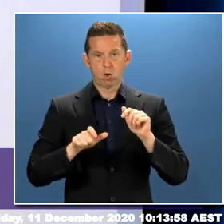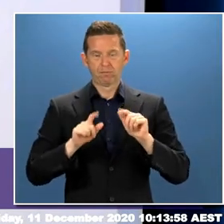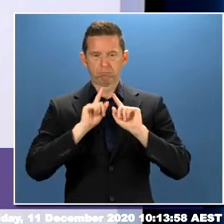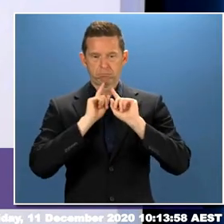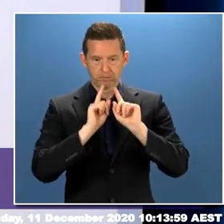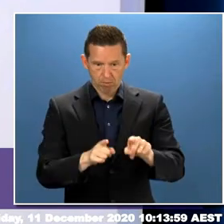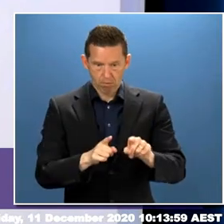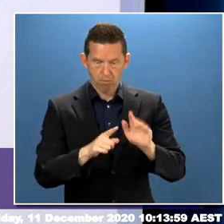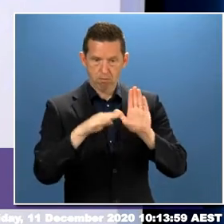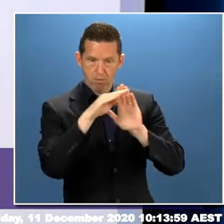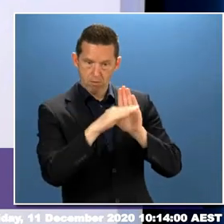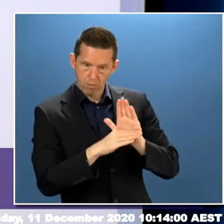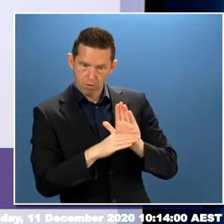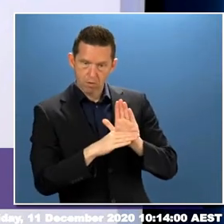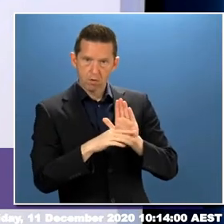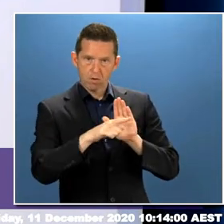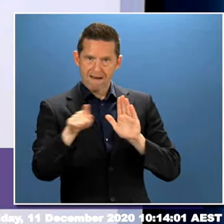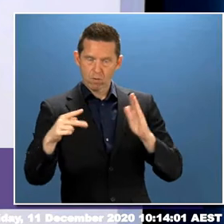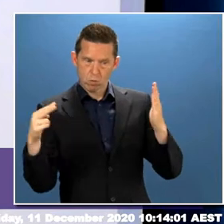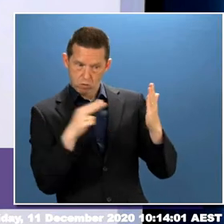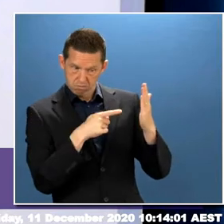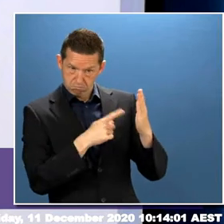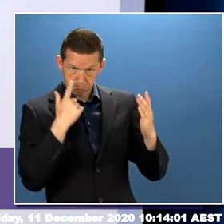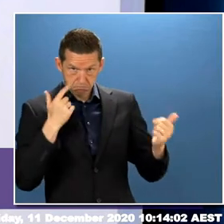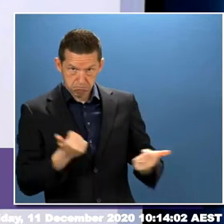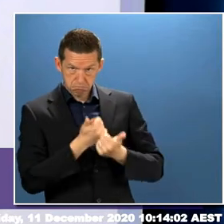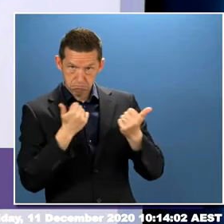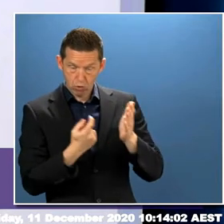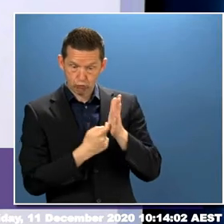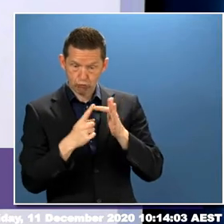policy is “reasonable” in all of the circumstances. Yes.